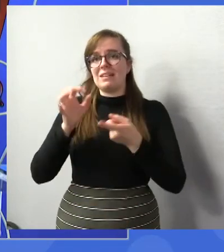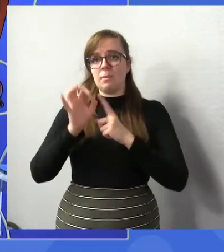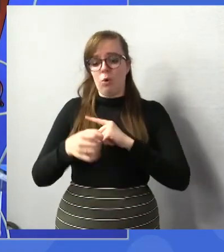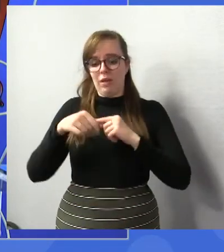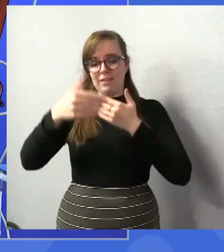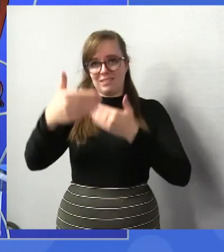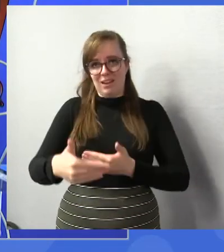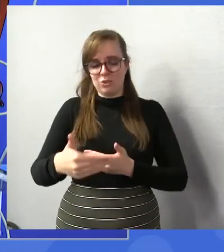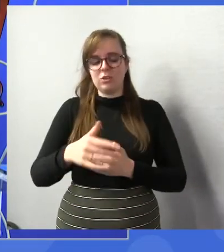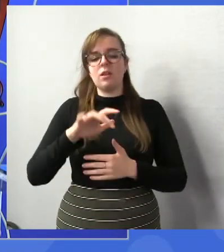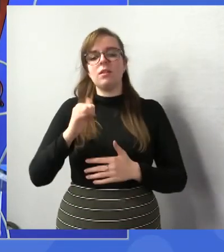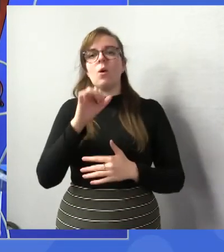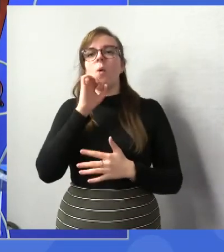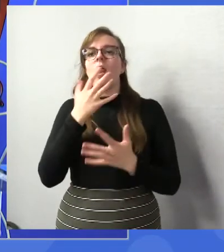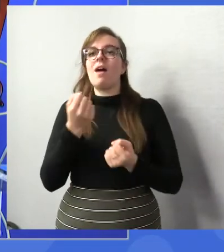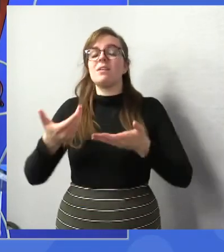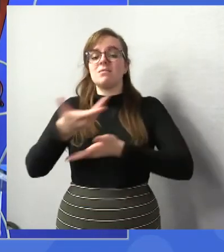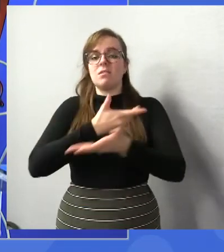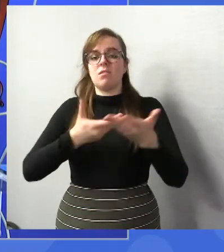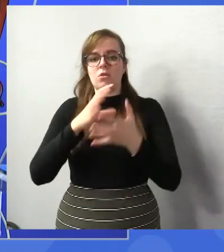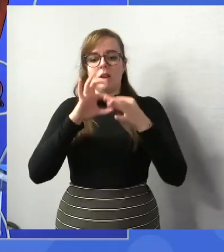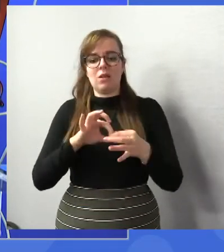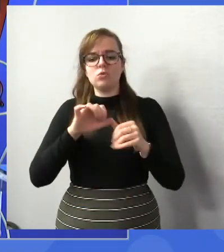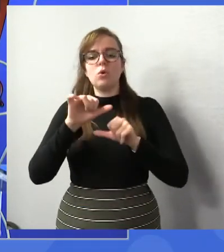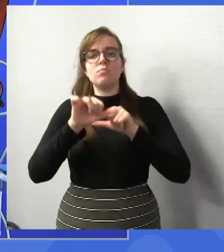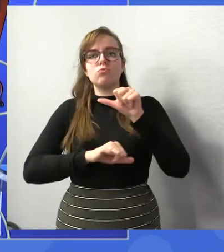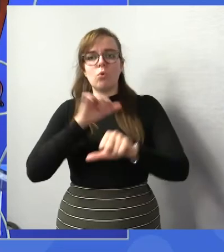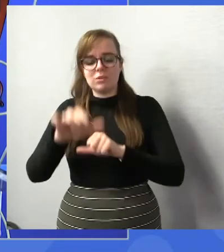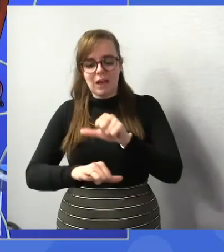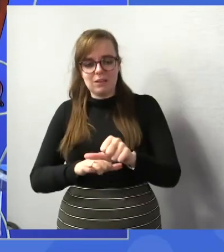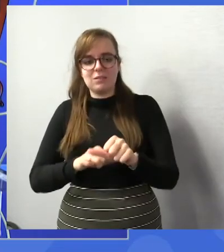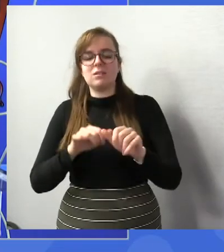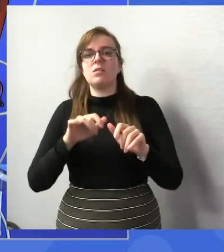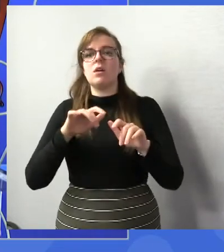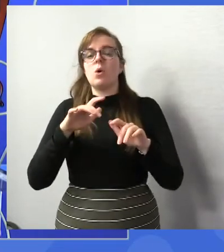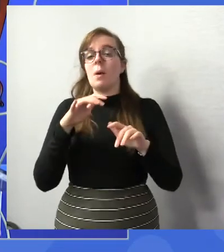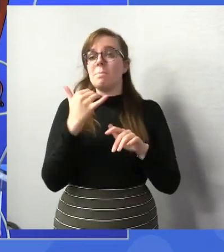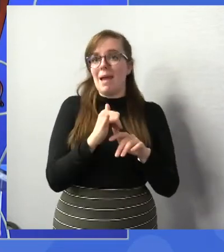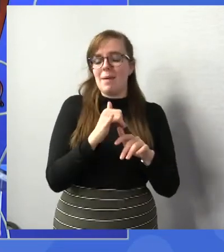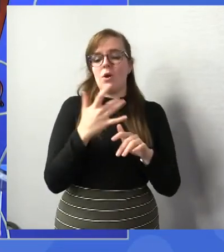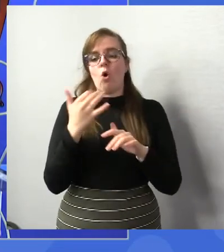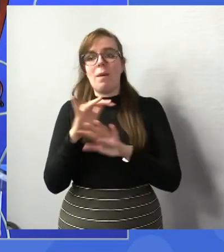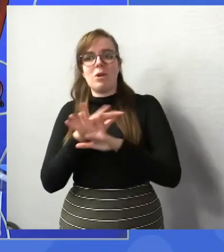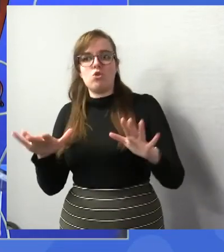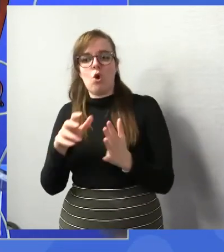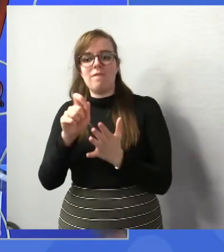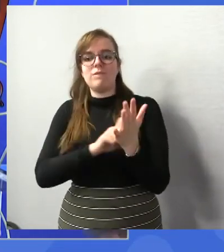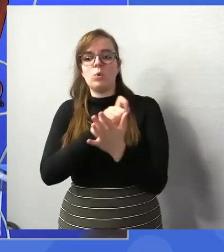we're going to have a discussion at our tables about process and we may be or may not be voting on some resolutions that have been suggested by those